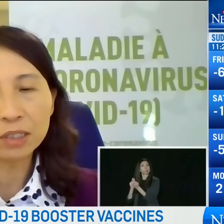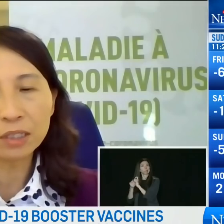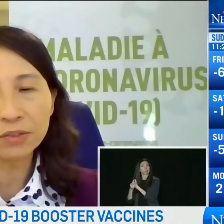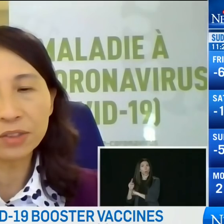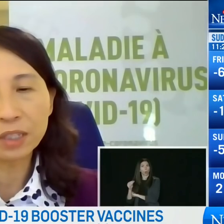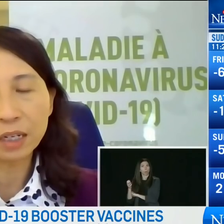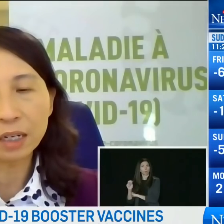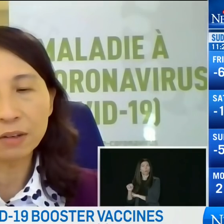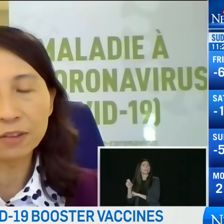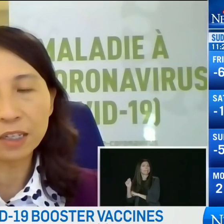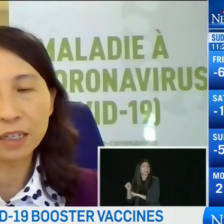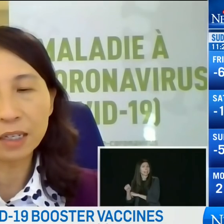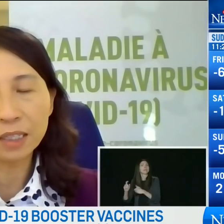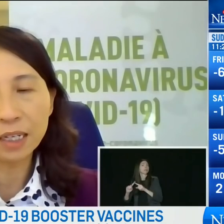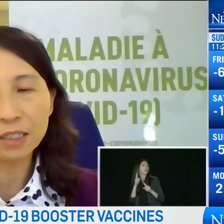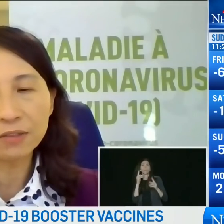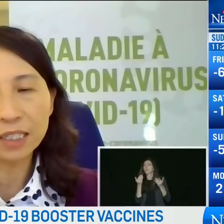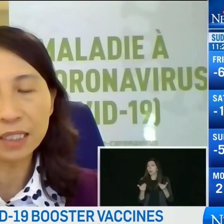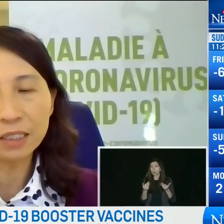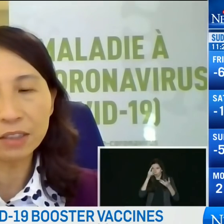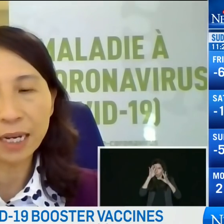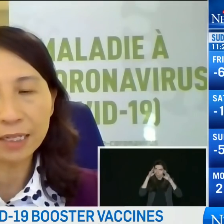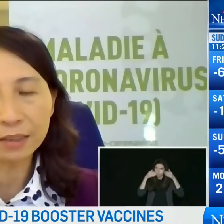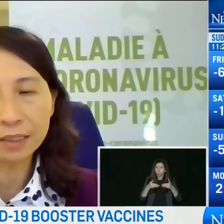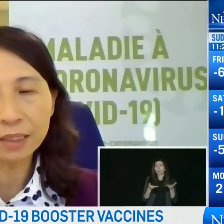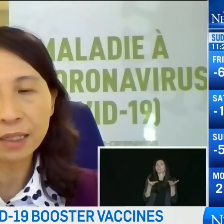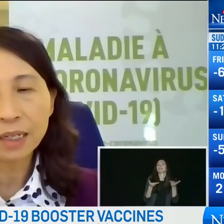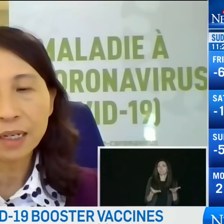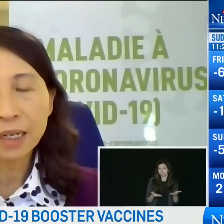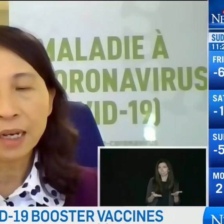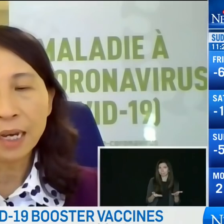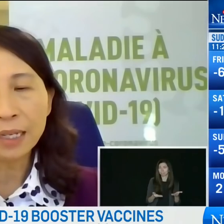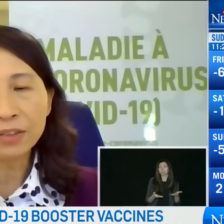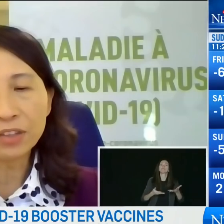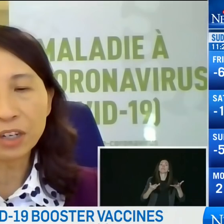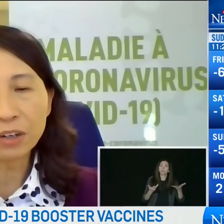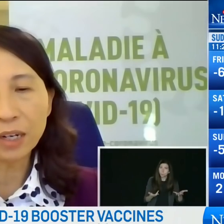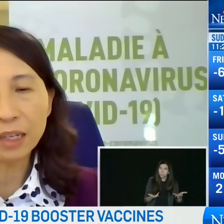TO RECOMMEND THE BOOSTER DOSE AS